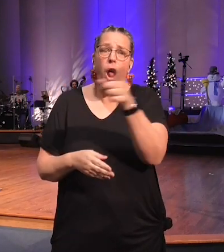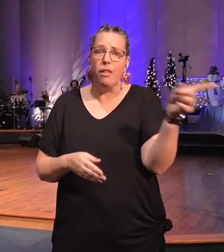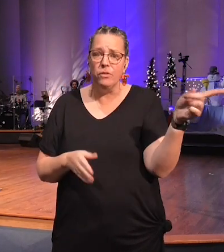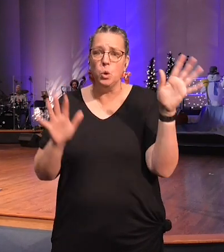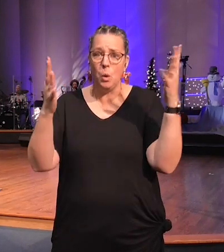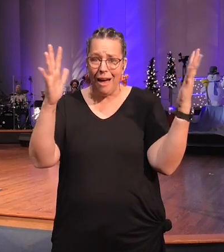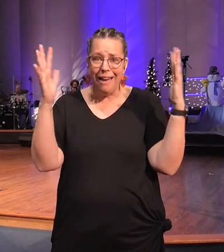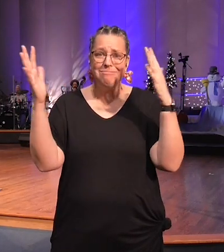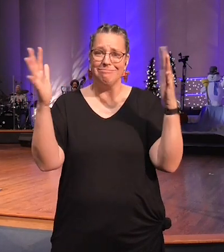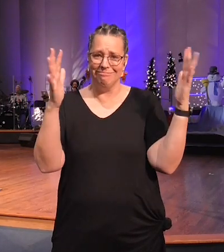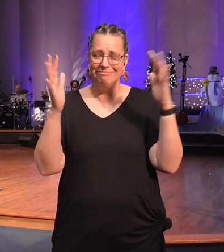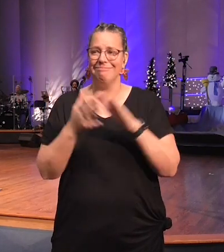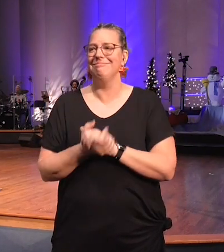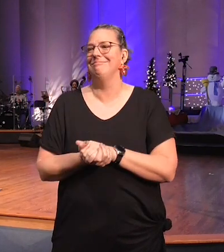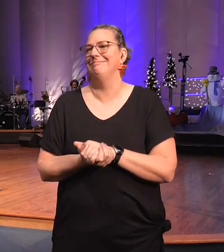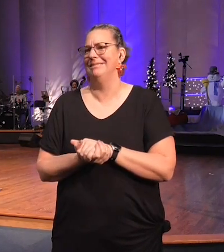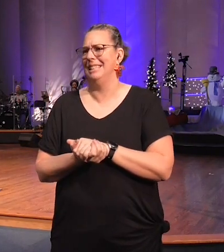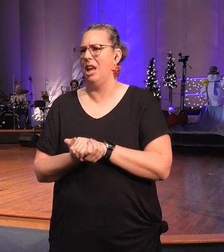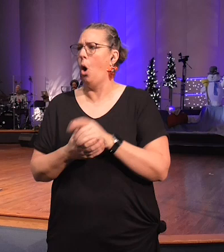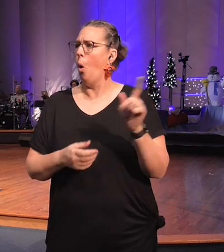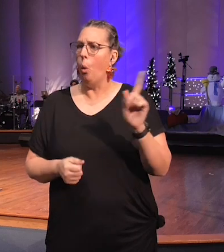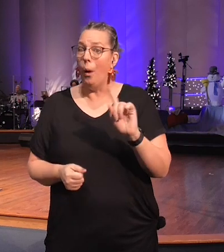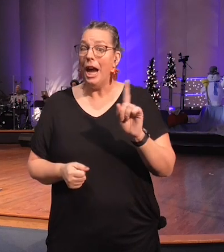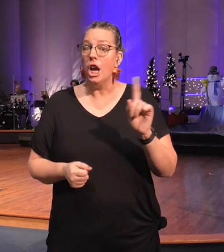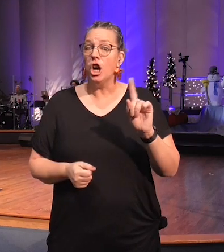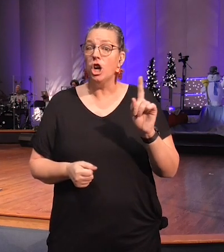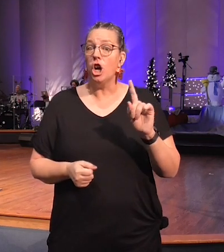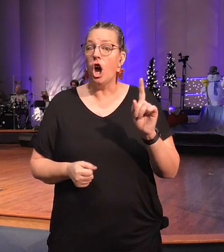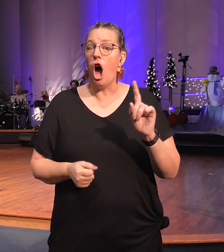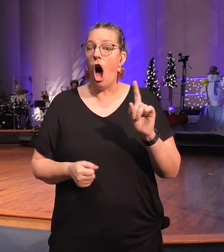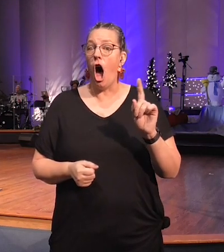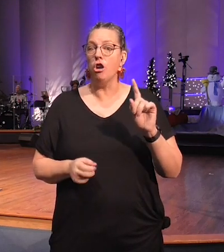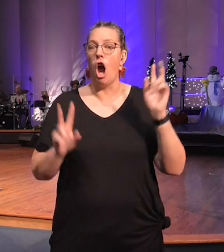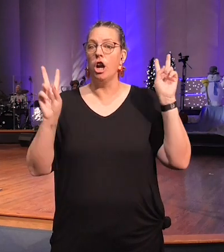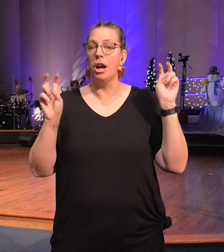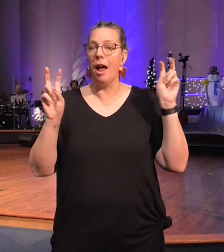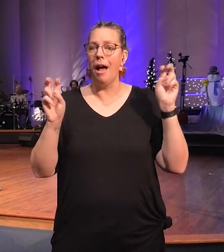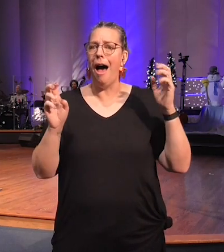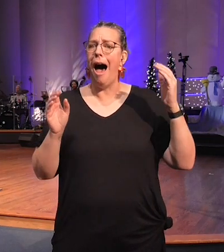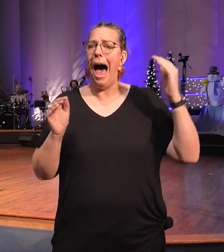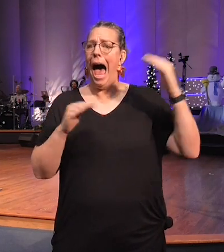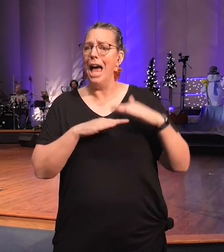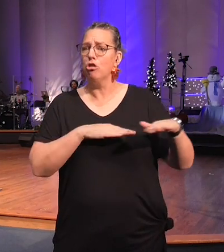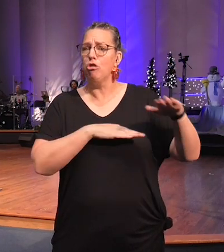week event after event we are so incredibly grateful for you let's hear it for them where